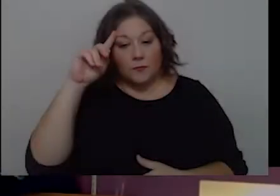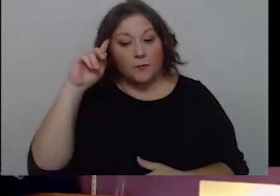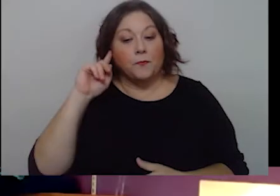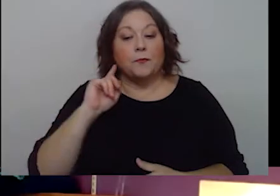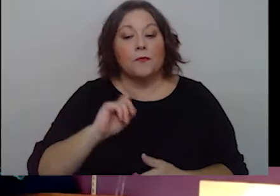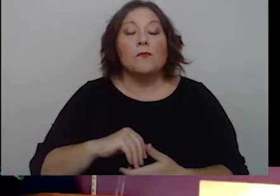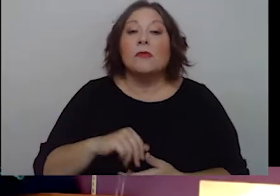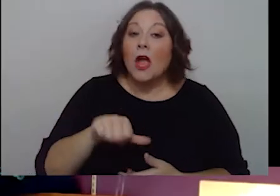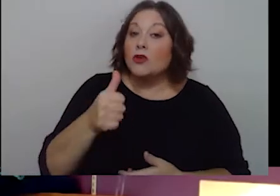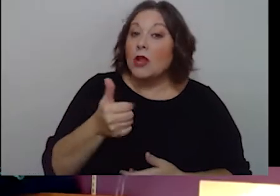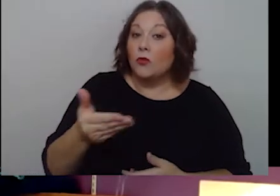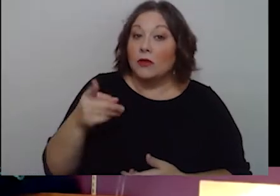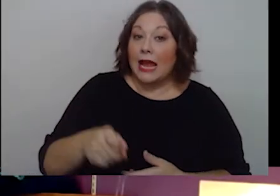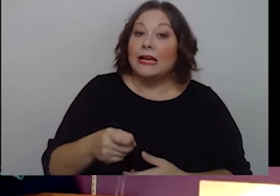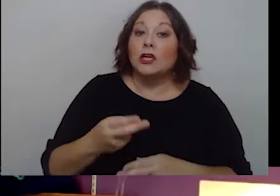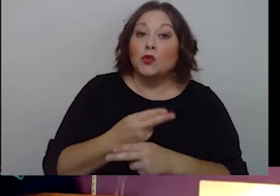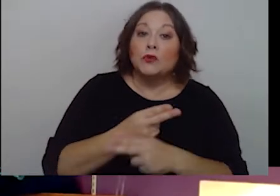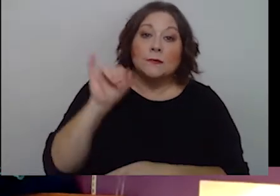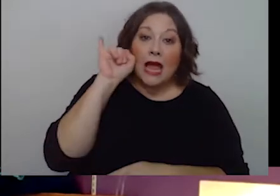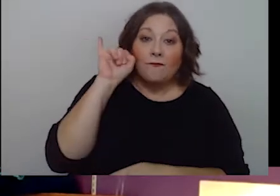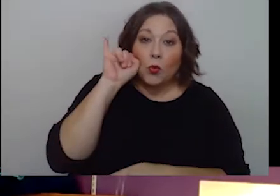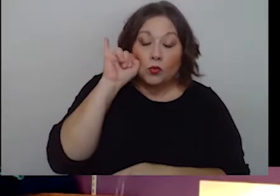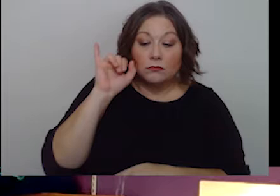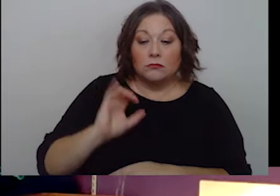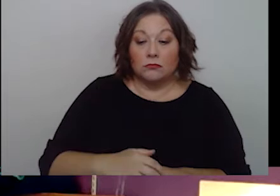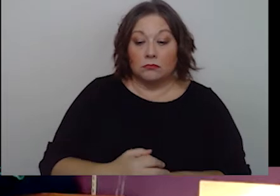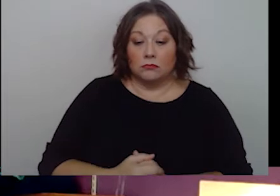Paul: Another thing I tend to use is my iPhone.